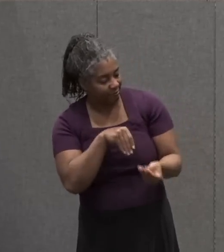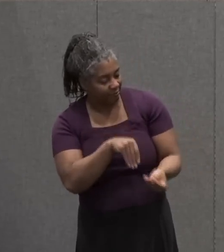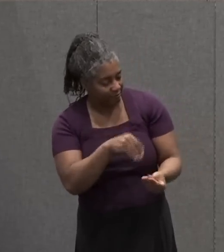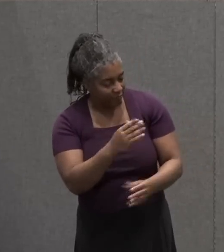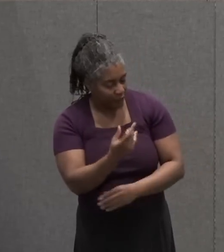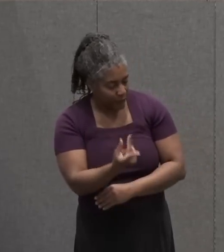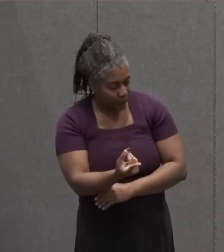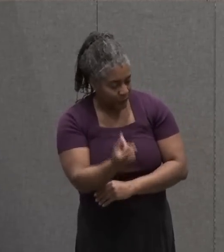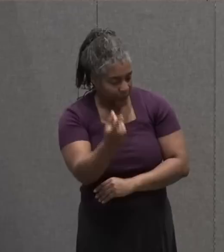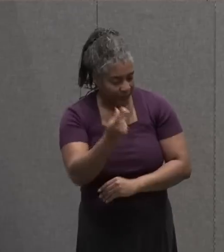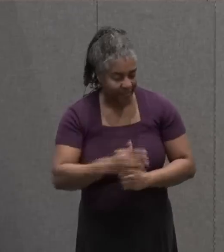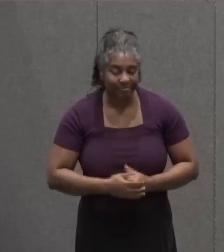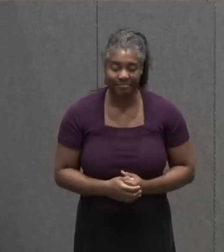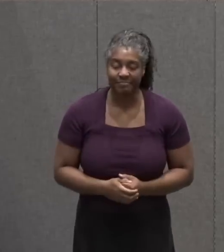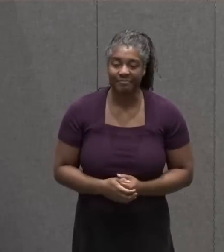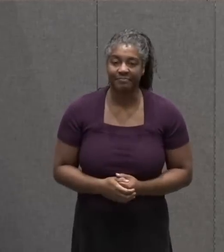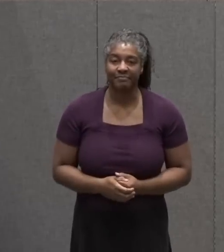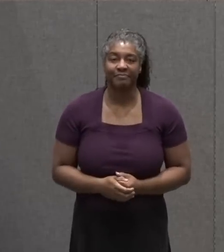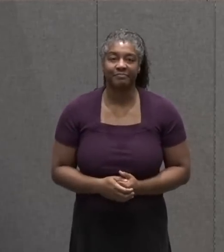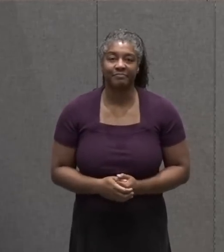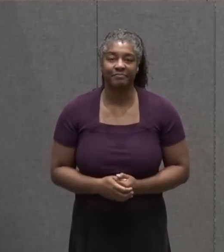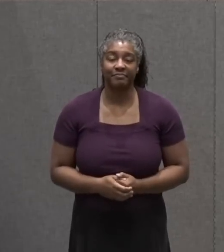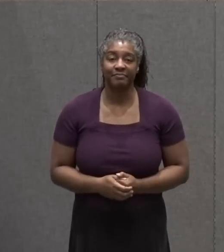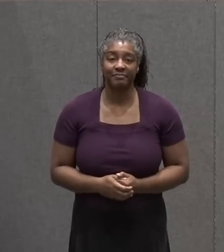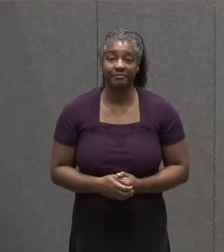I could draw a picture of me making my bed